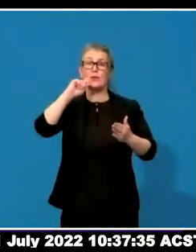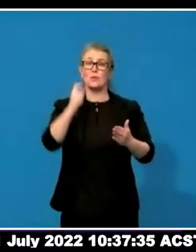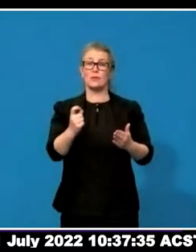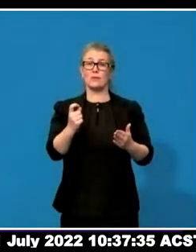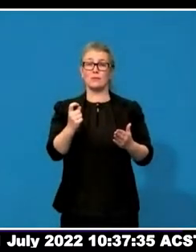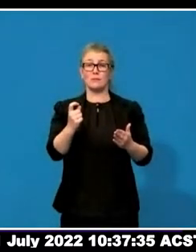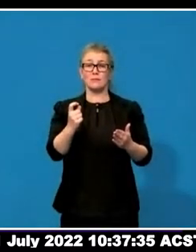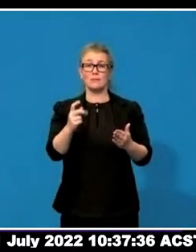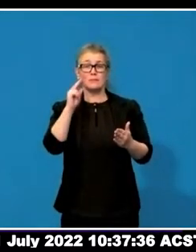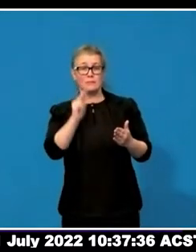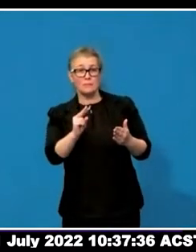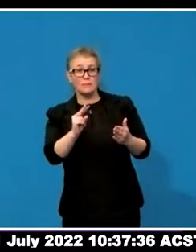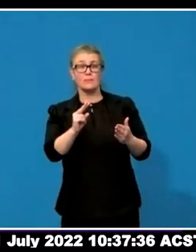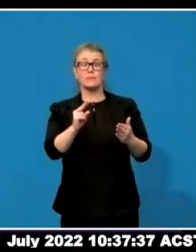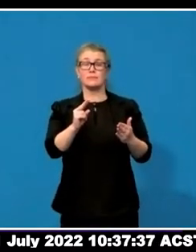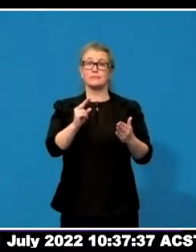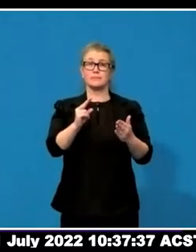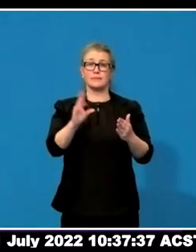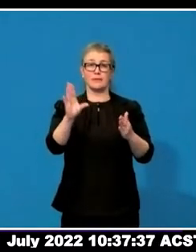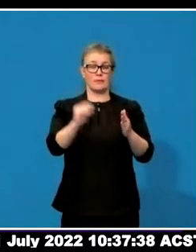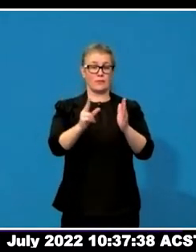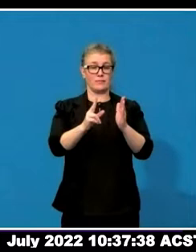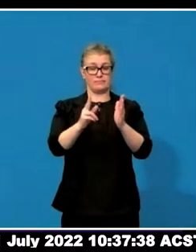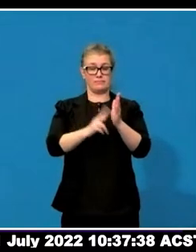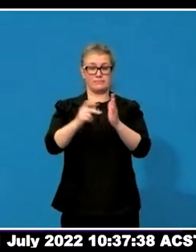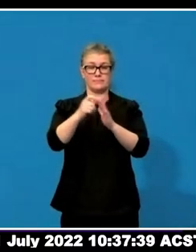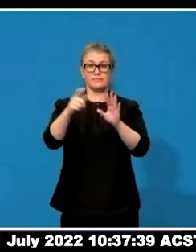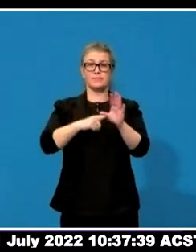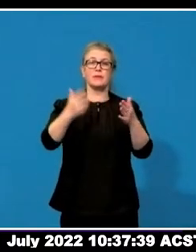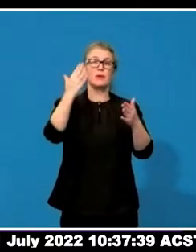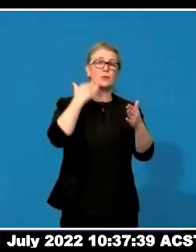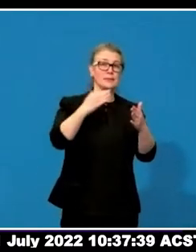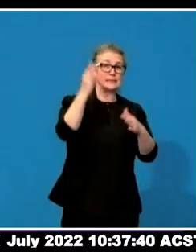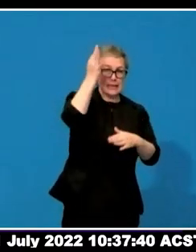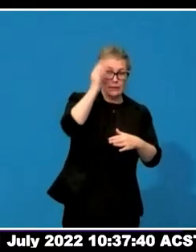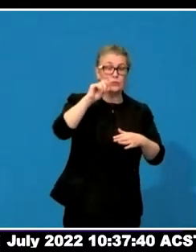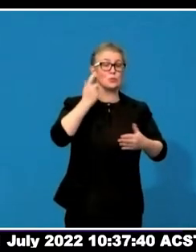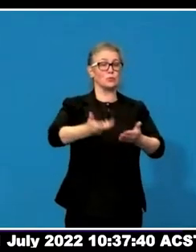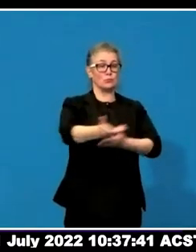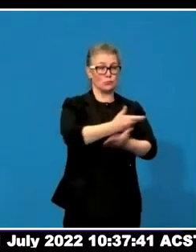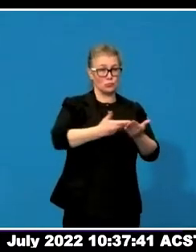Yankunytjatjara Women's Council, including from Ms Kunmanara Margaret Smith.